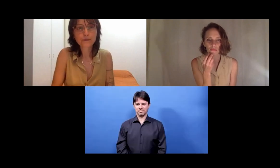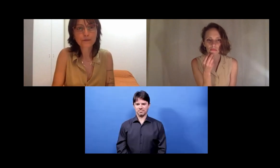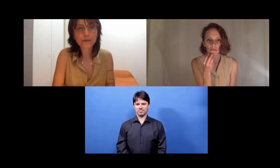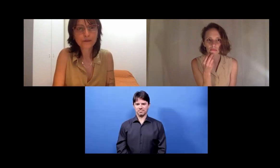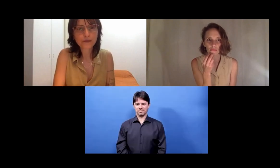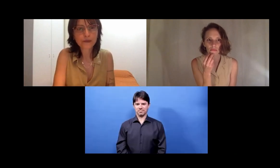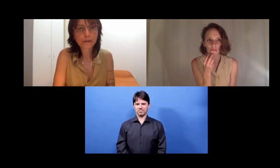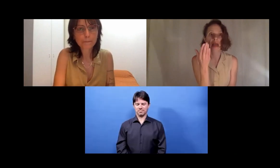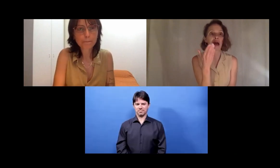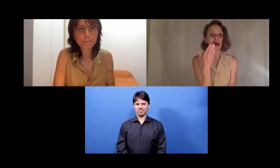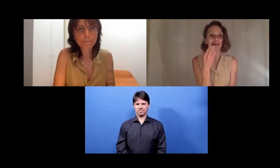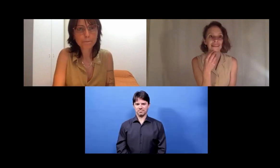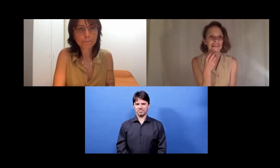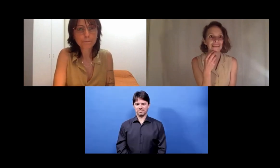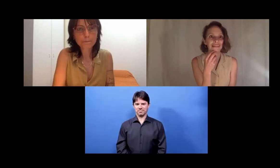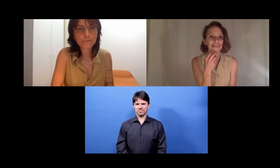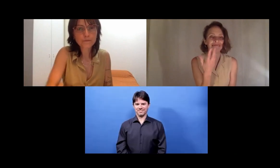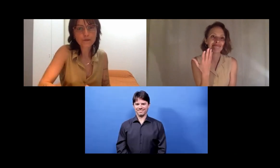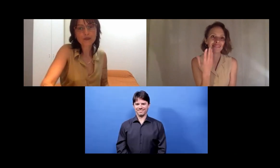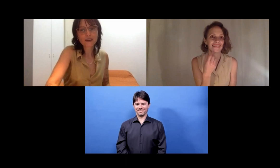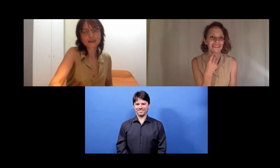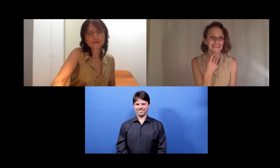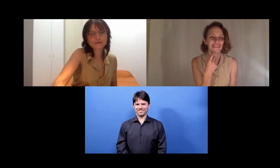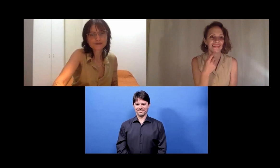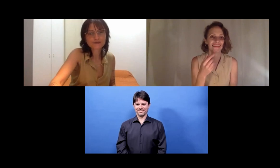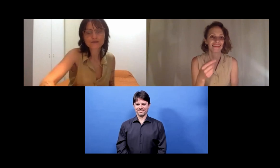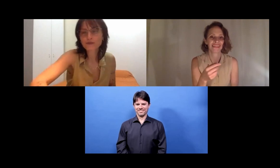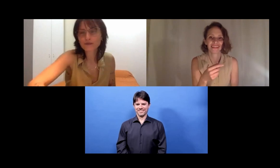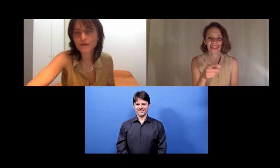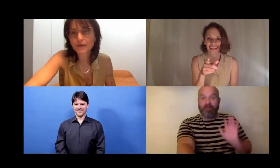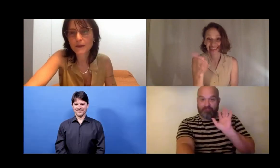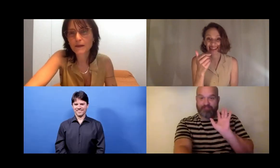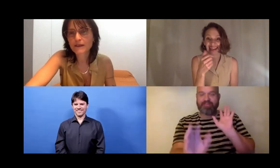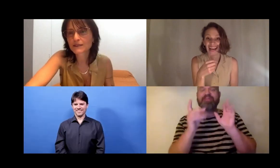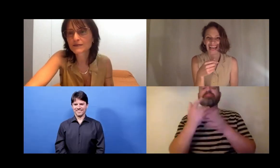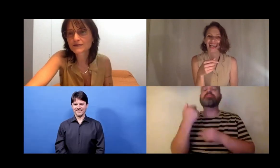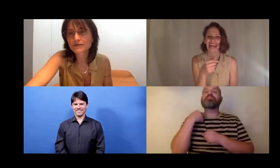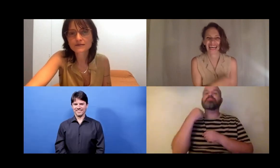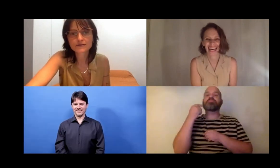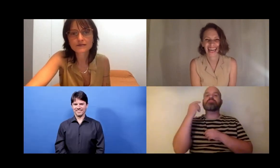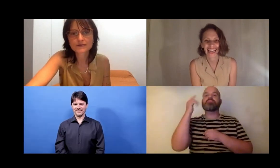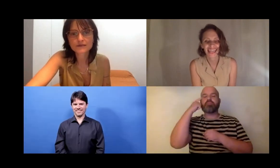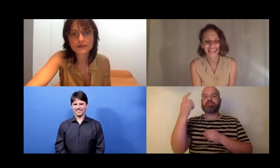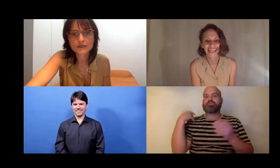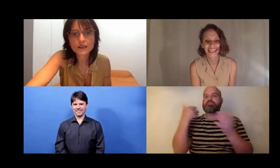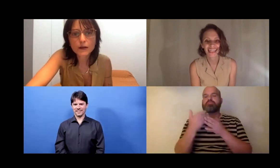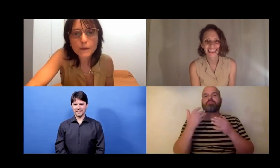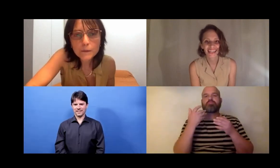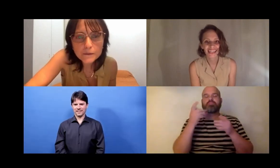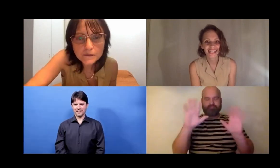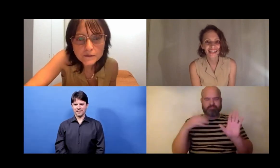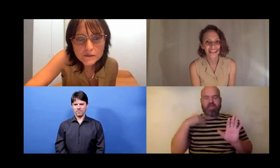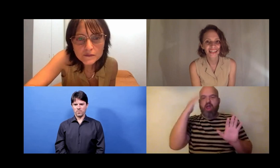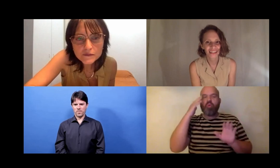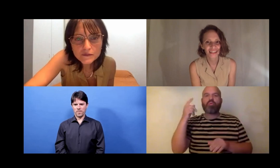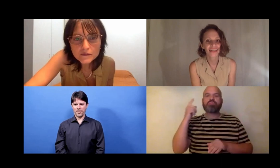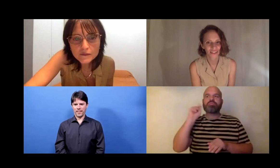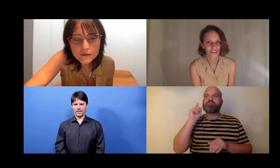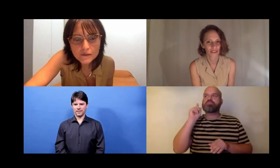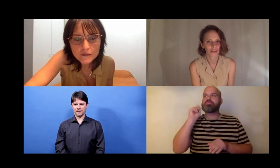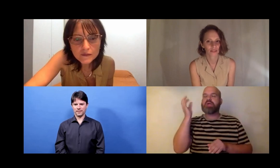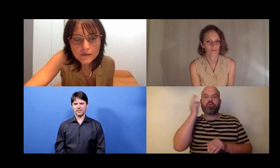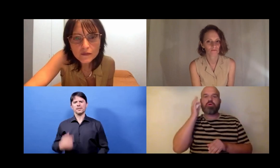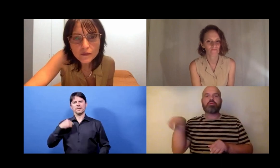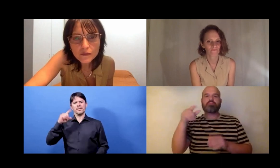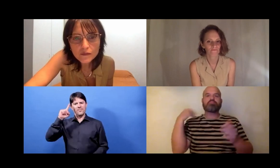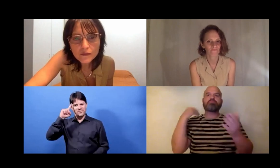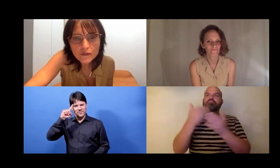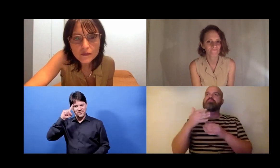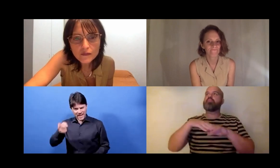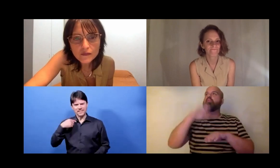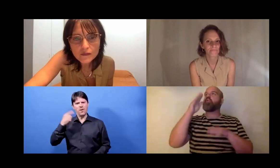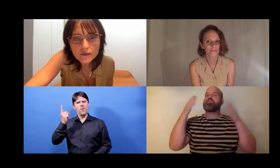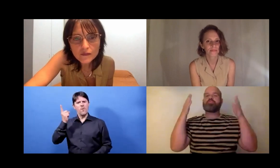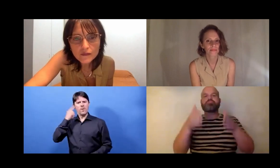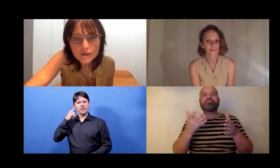Bo: Oh, no. The spotlight's gone. Okay, I'm back. Okay, great. Thanks.